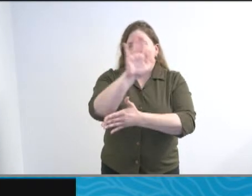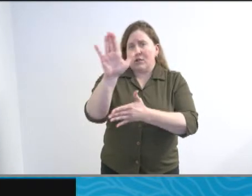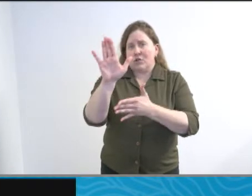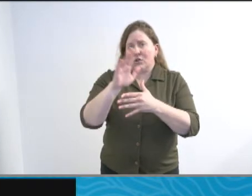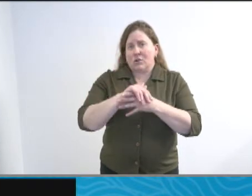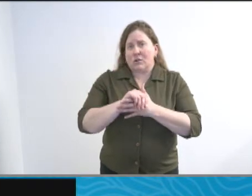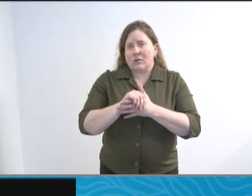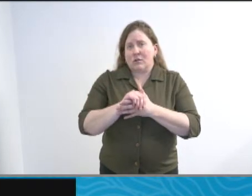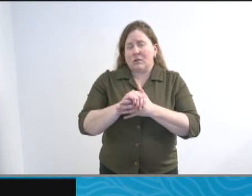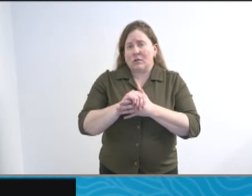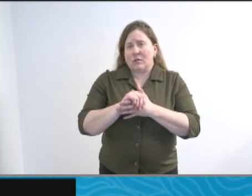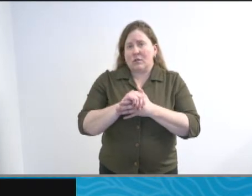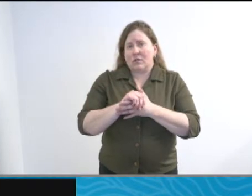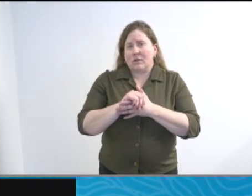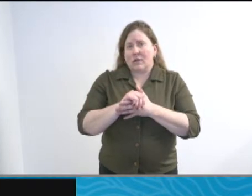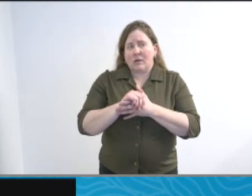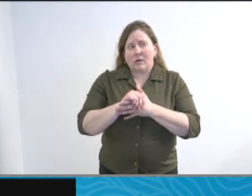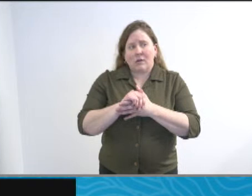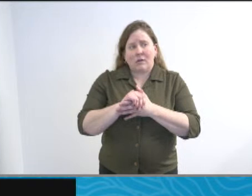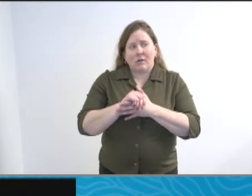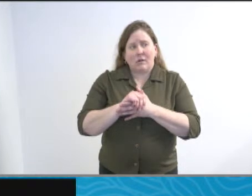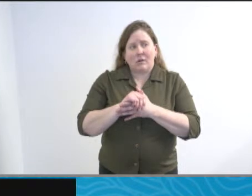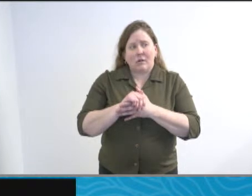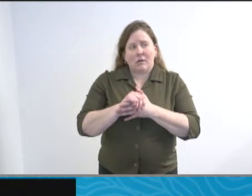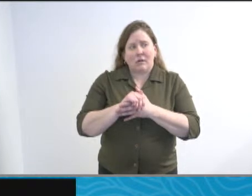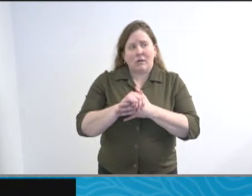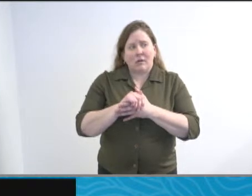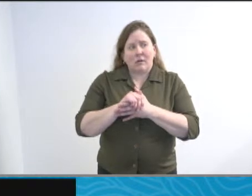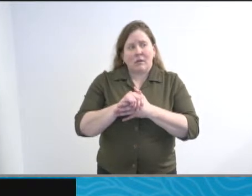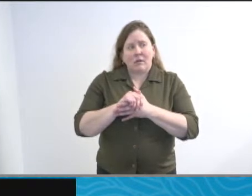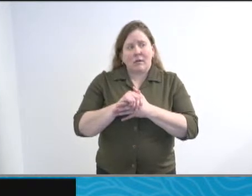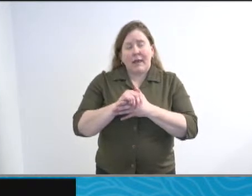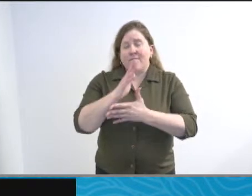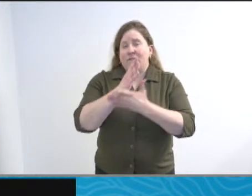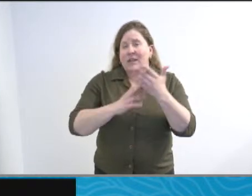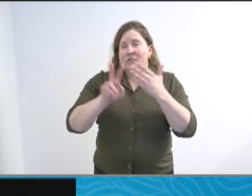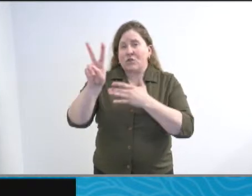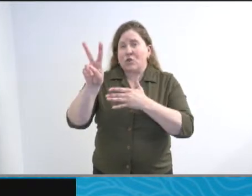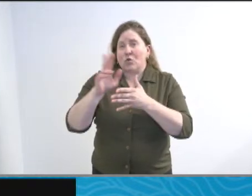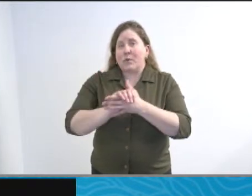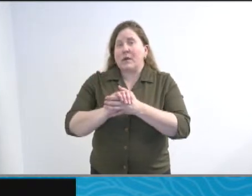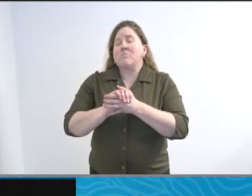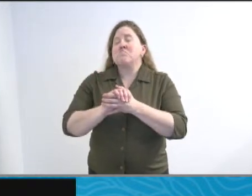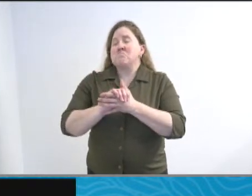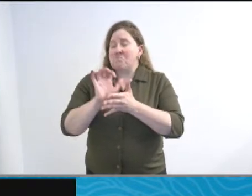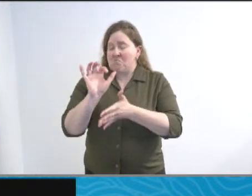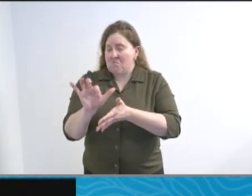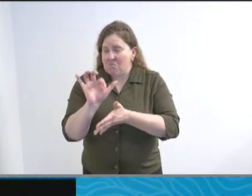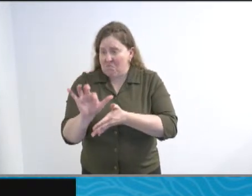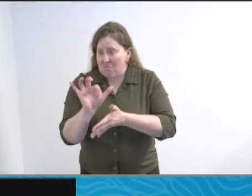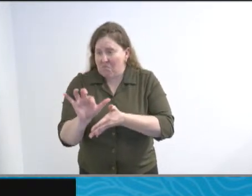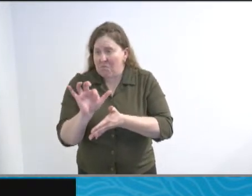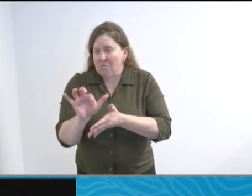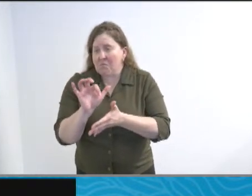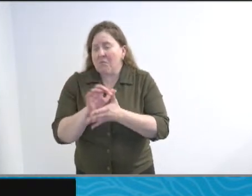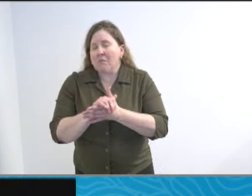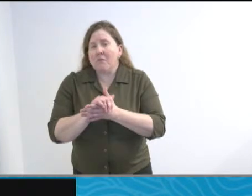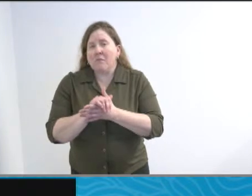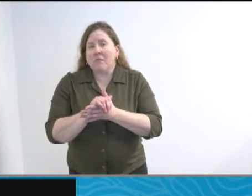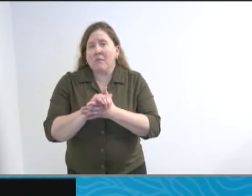said, this is what we heard you say during phase one, and this is how we are placing that information around